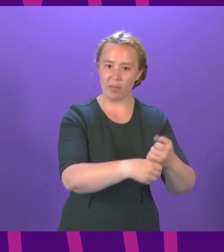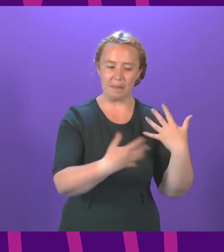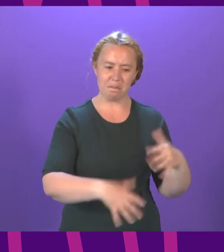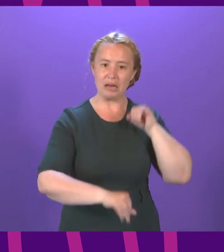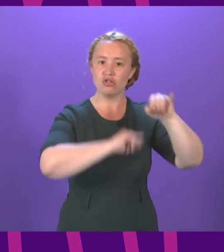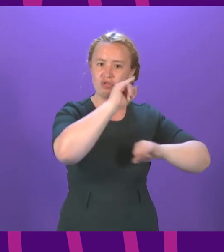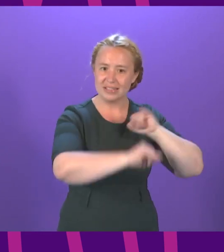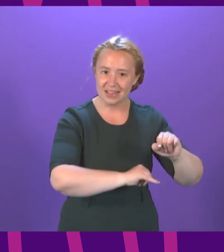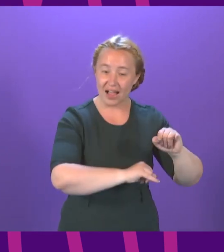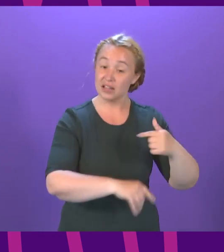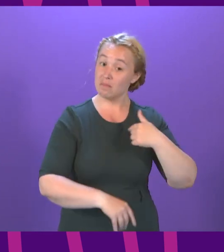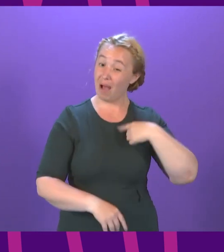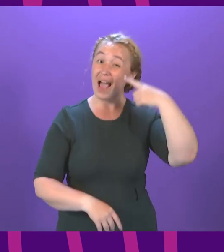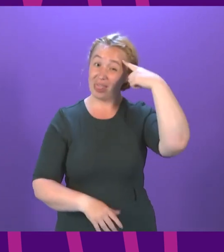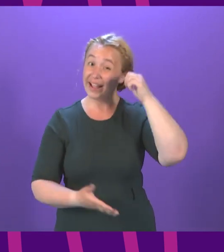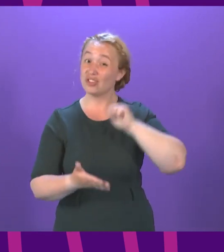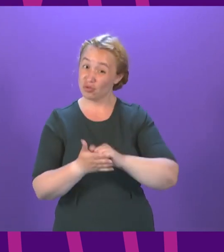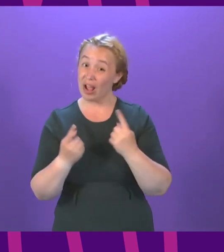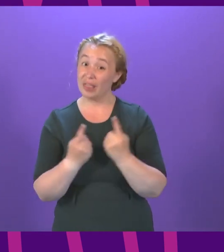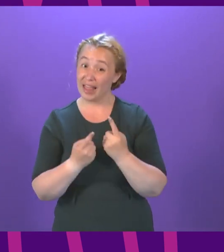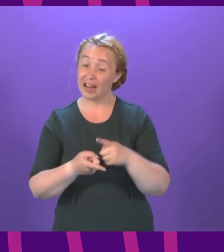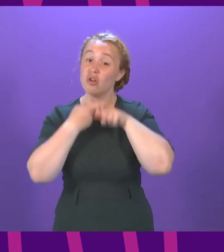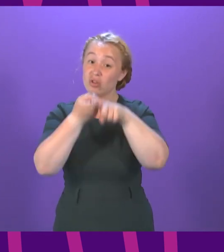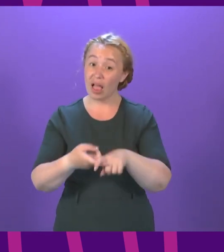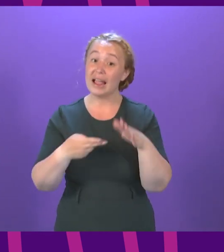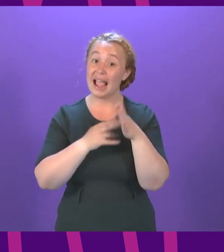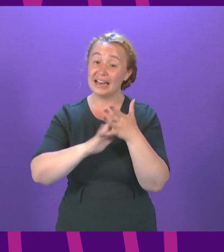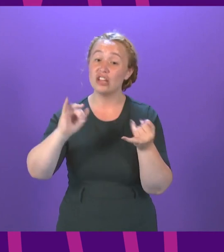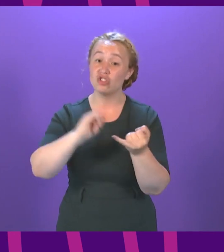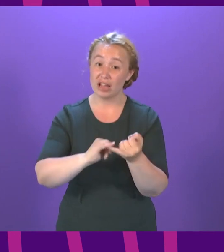that that is the right thing to do. We will continue to keep the position under